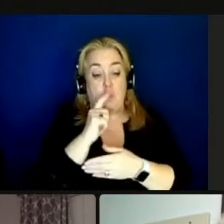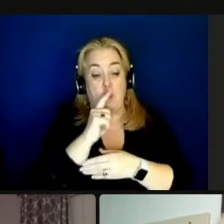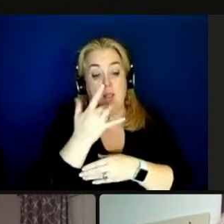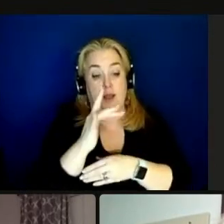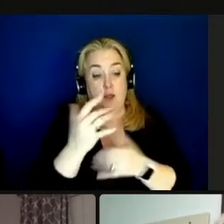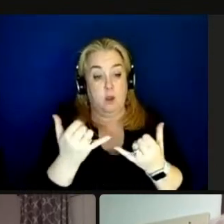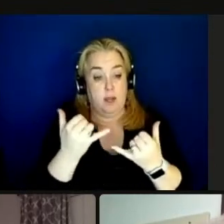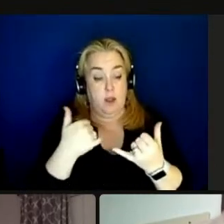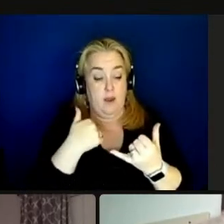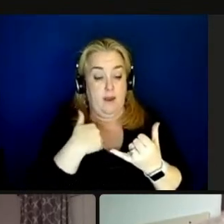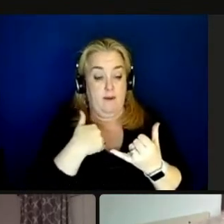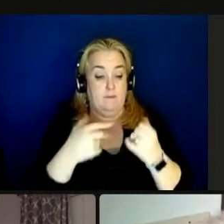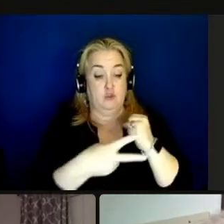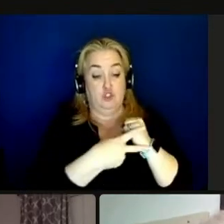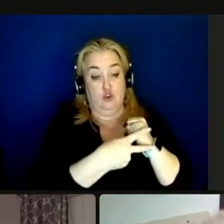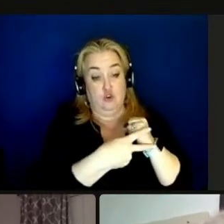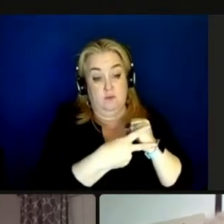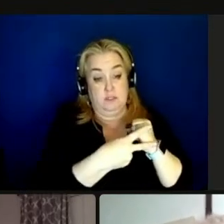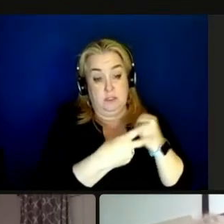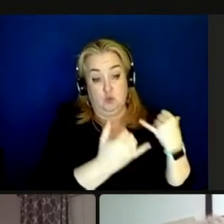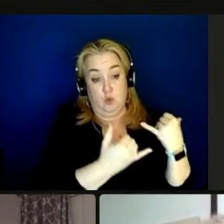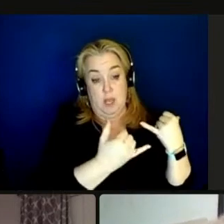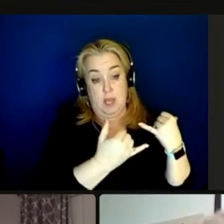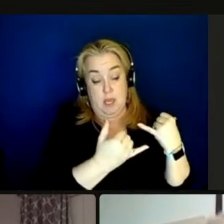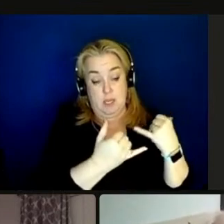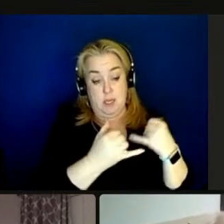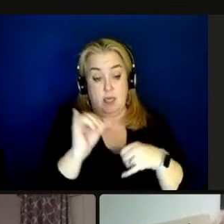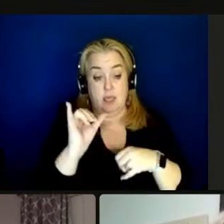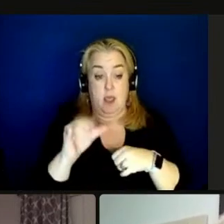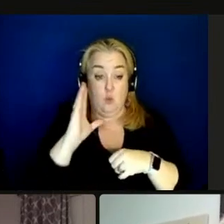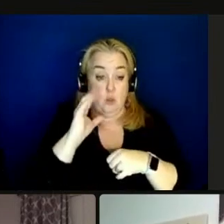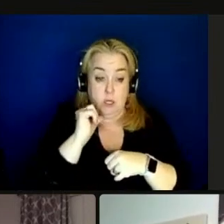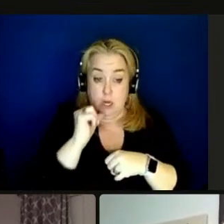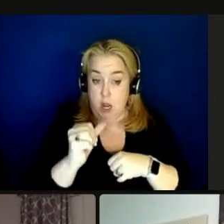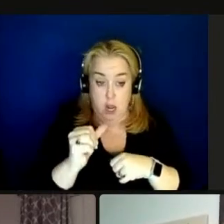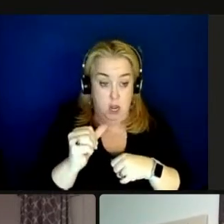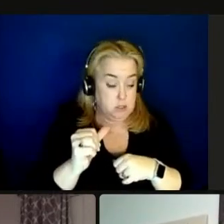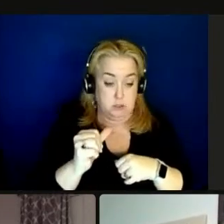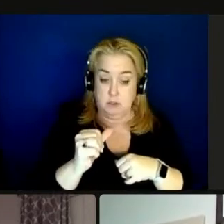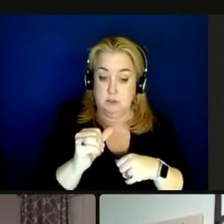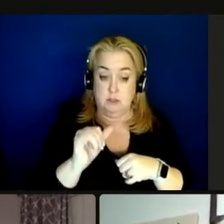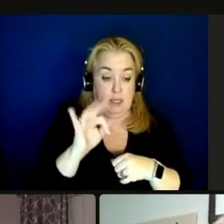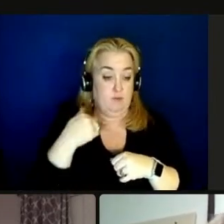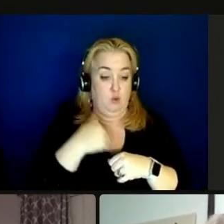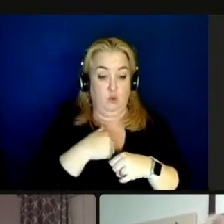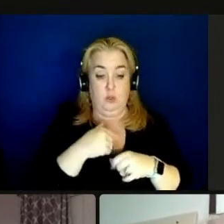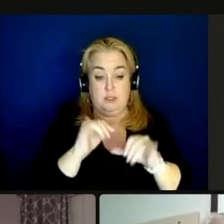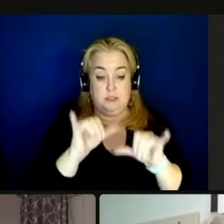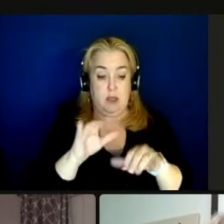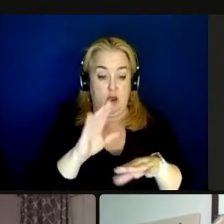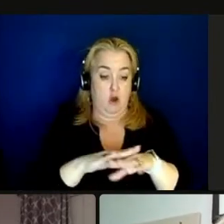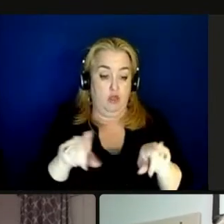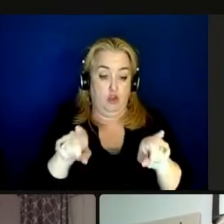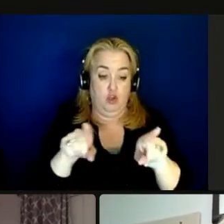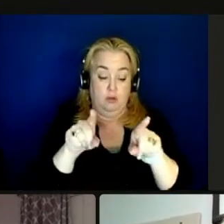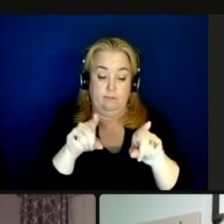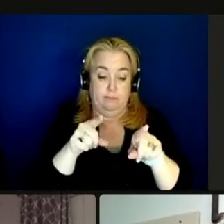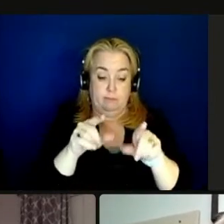CHECKBOOKS WE CAN'T SPEND MORE THAN WE BRING AND WE ARE